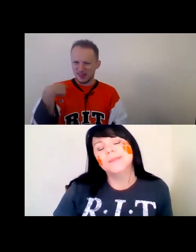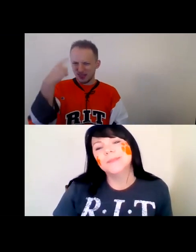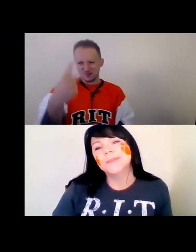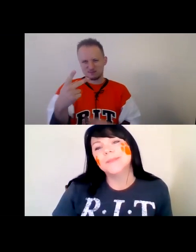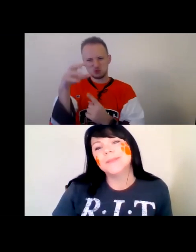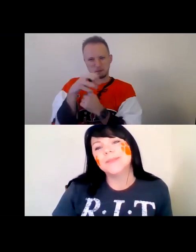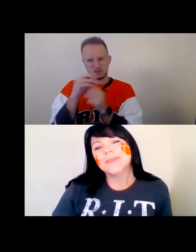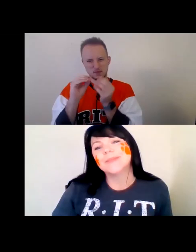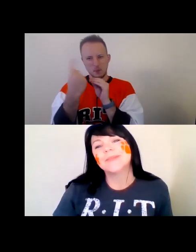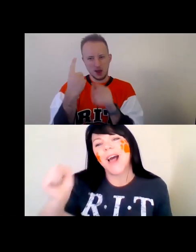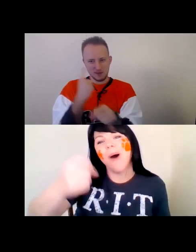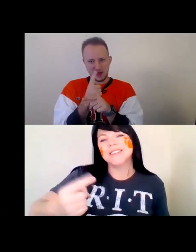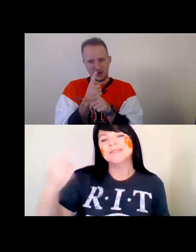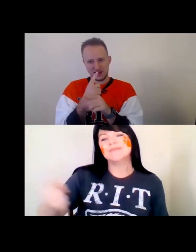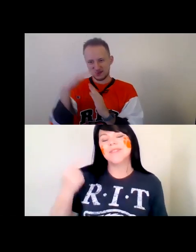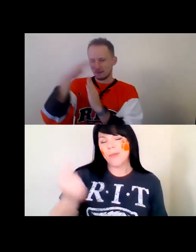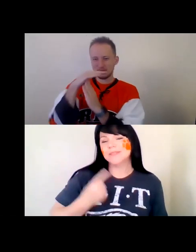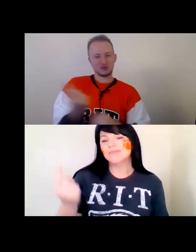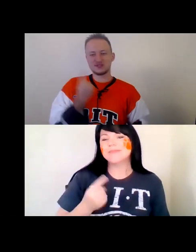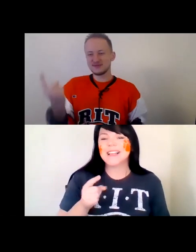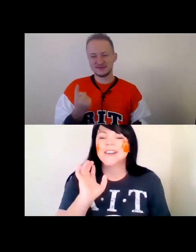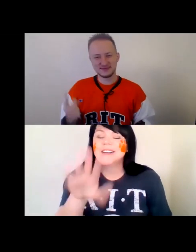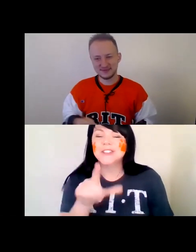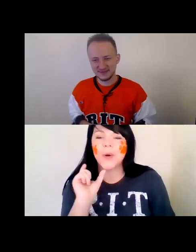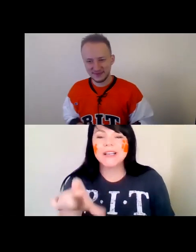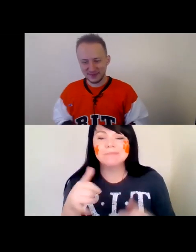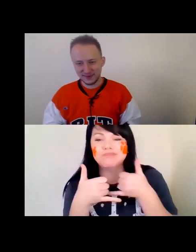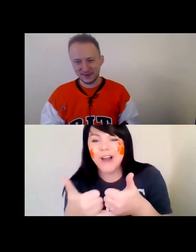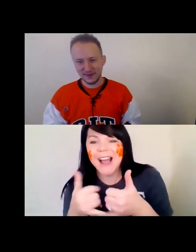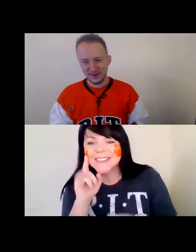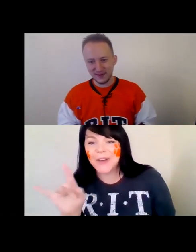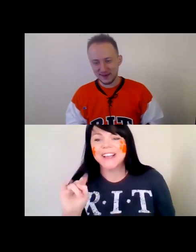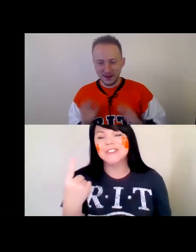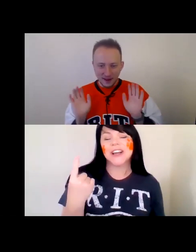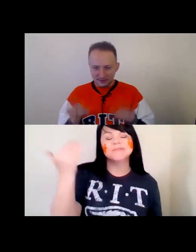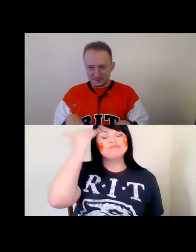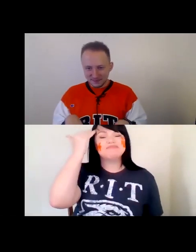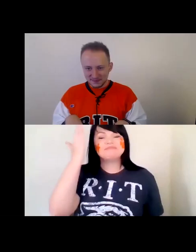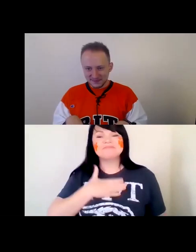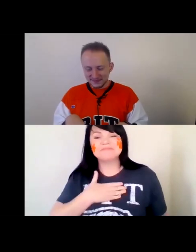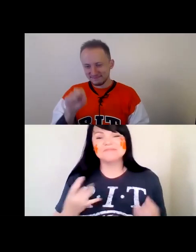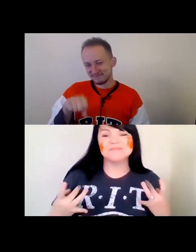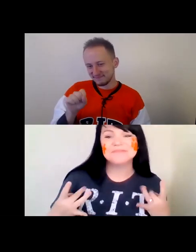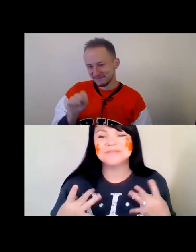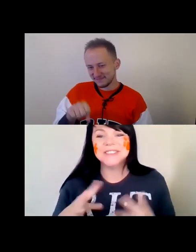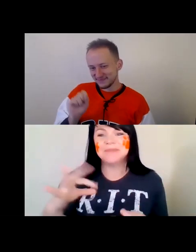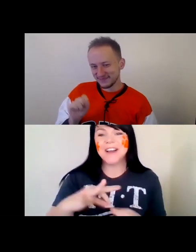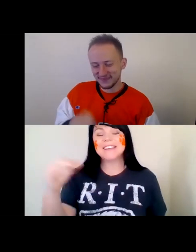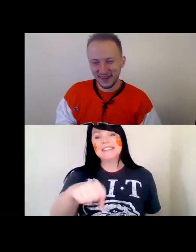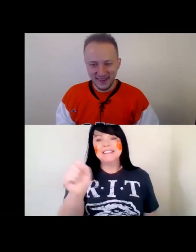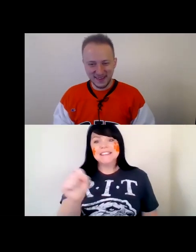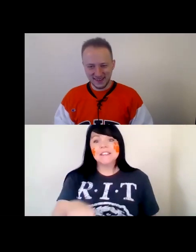Matt: I think we are absolutely number one. Michelle: Always. It’s okay, we don't even need a prize for it.